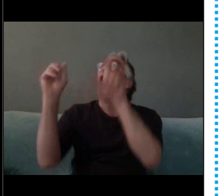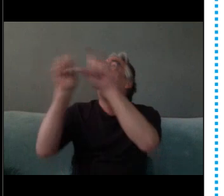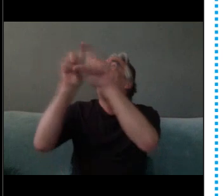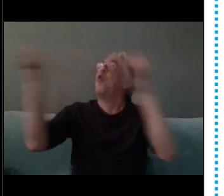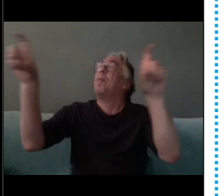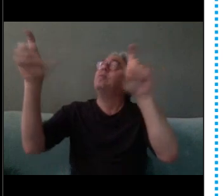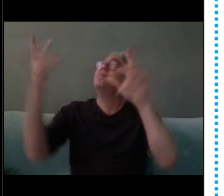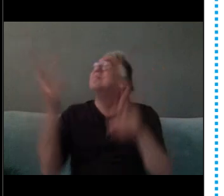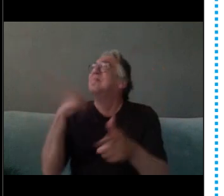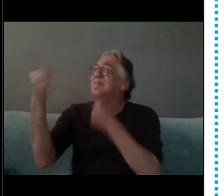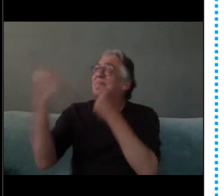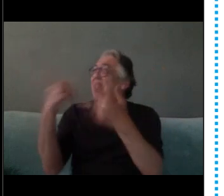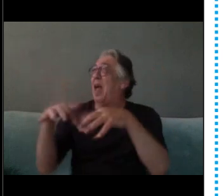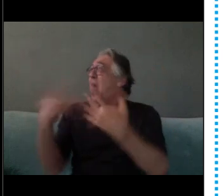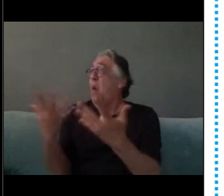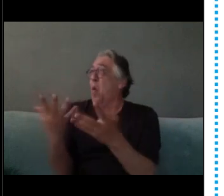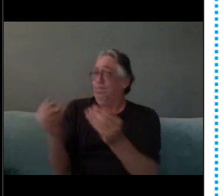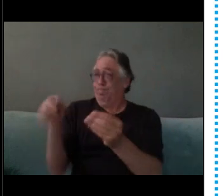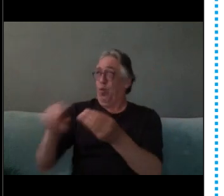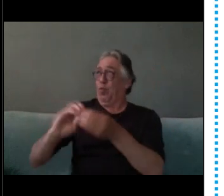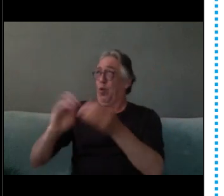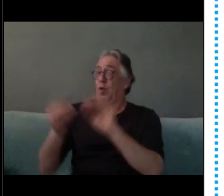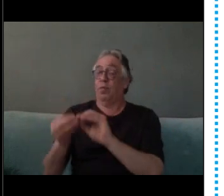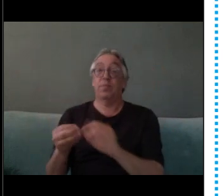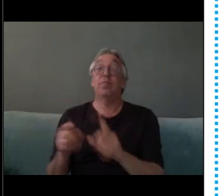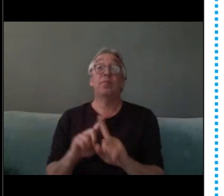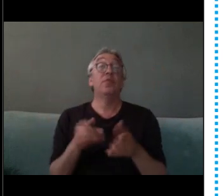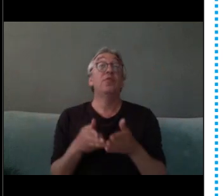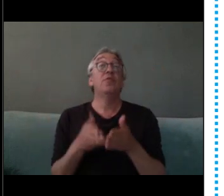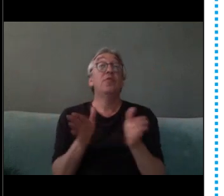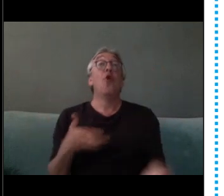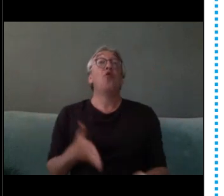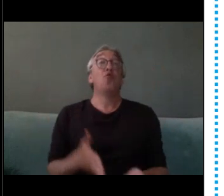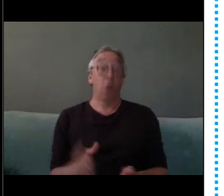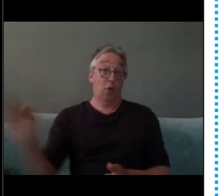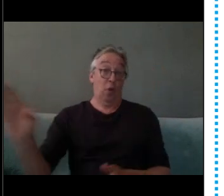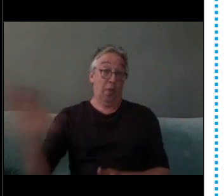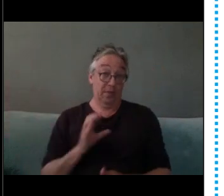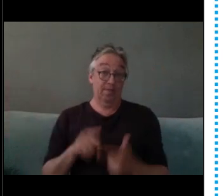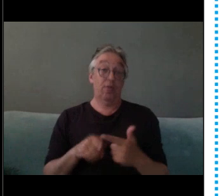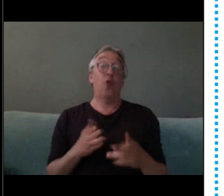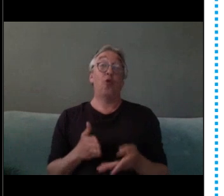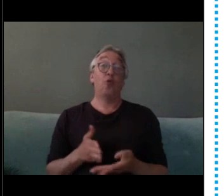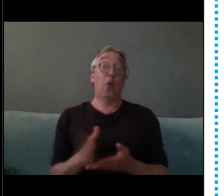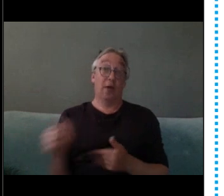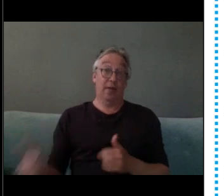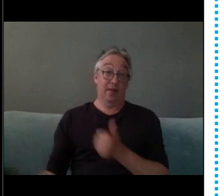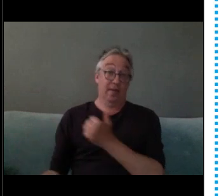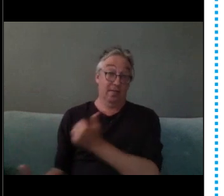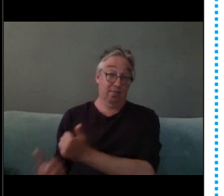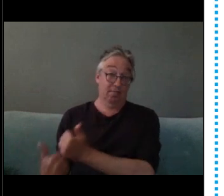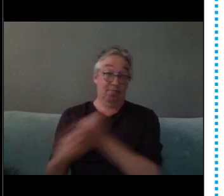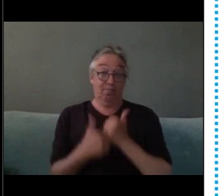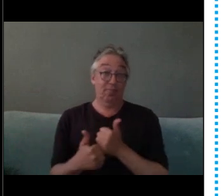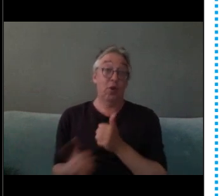care and assistance which means reimbursement rerouting